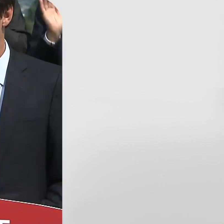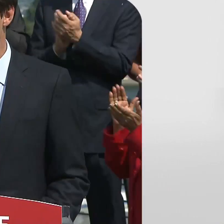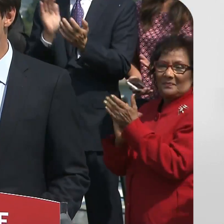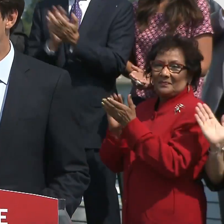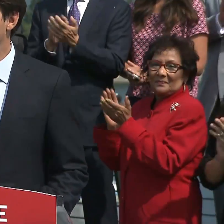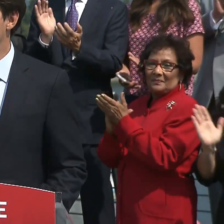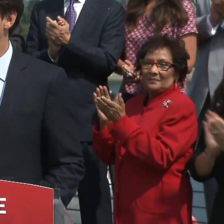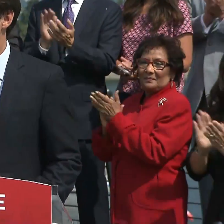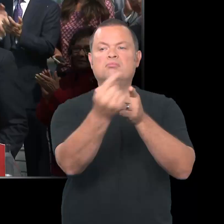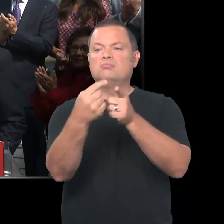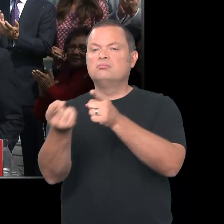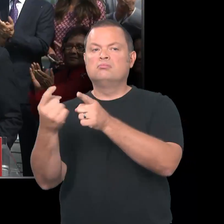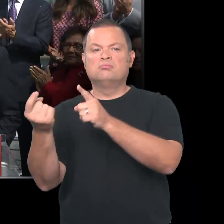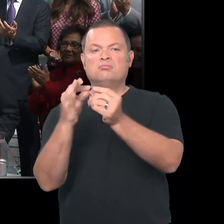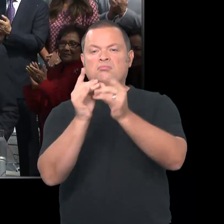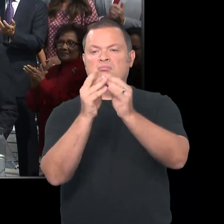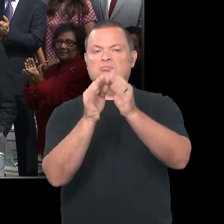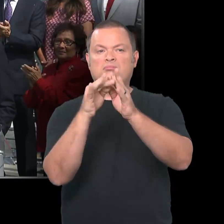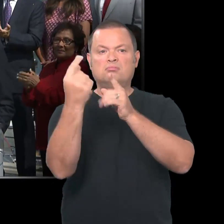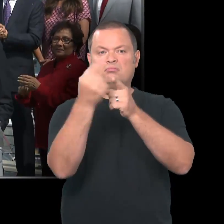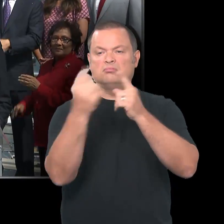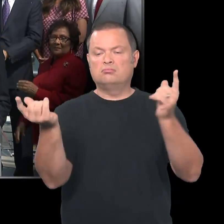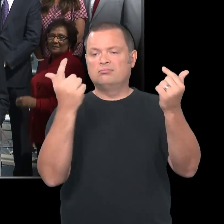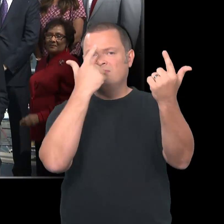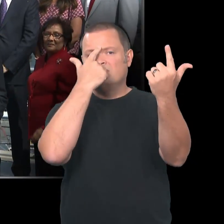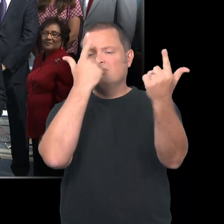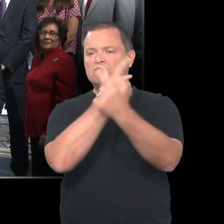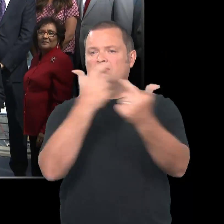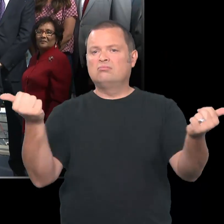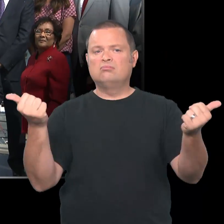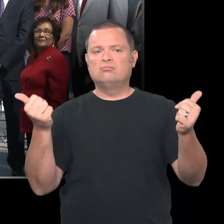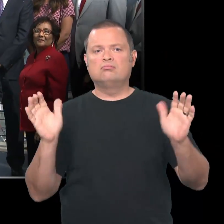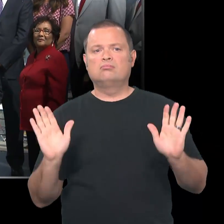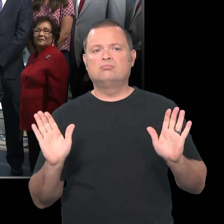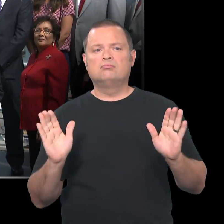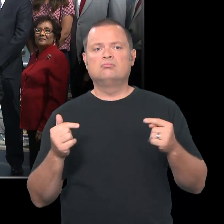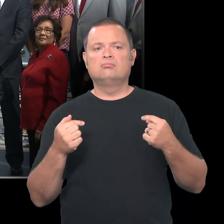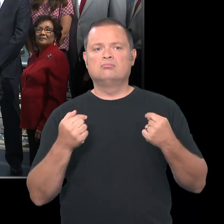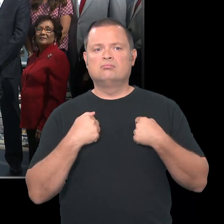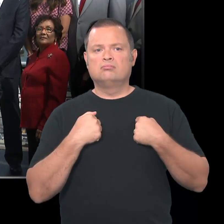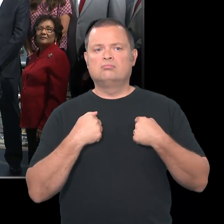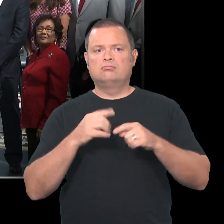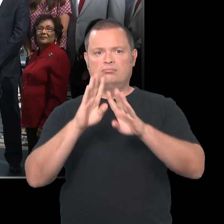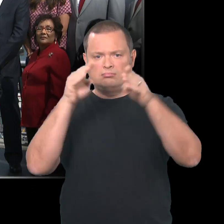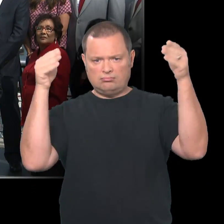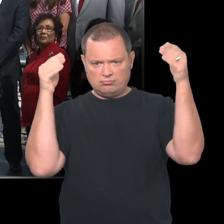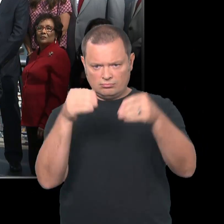[theme] My opponents can say whatever they like about me.